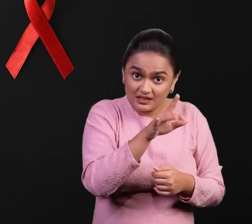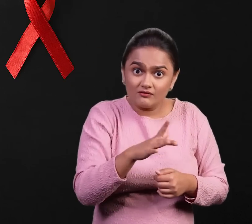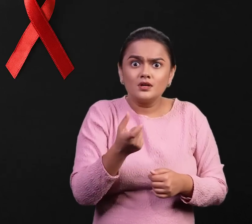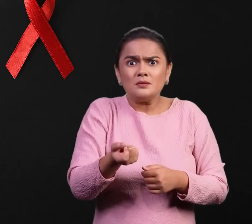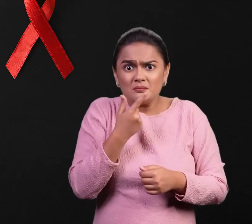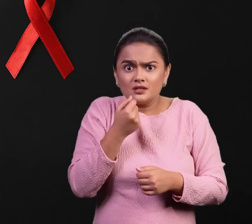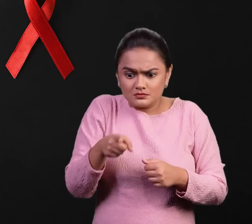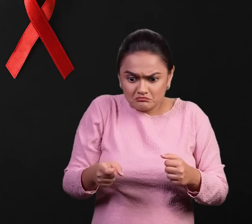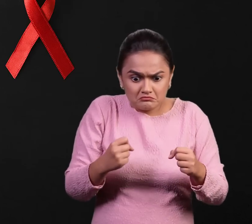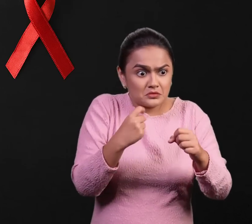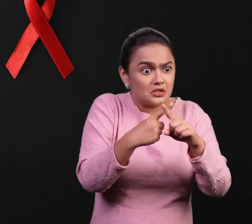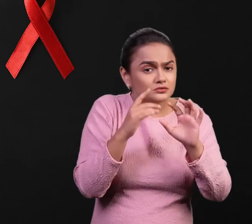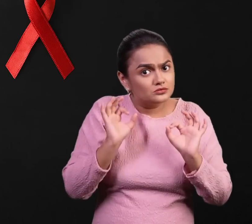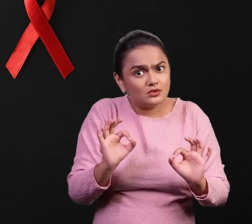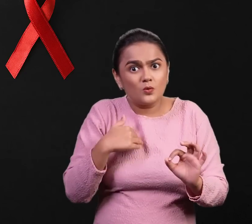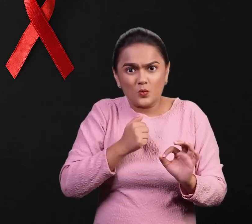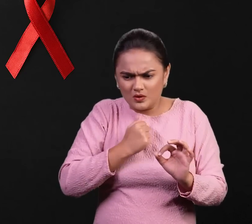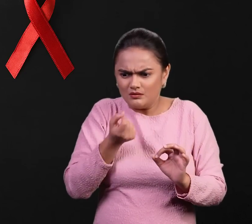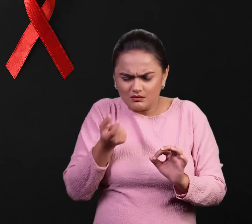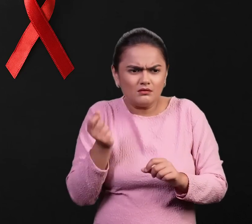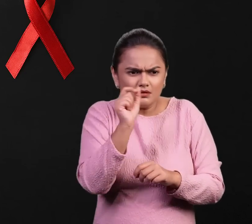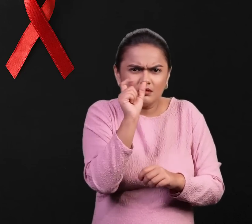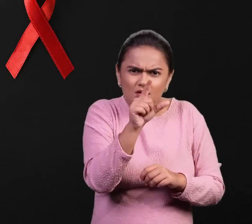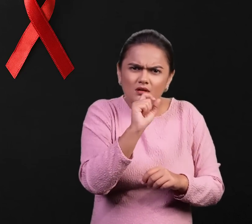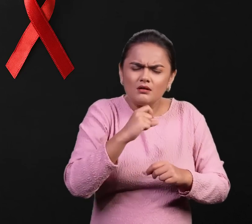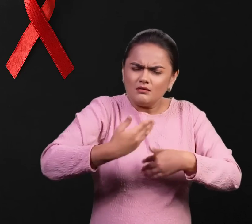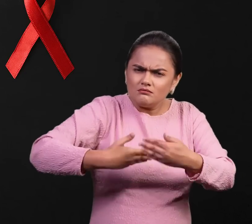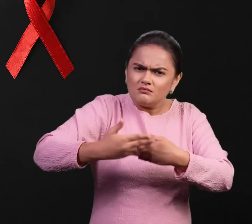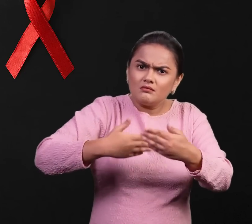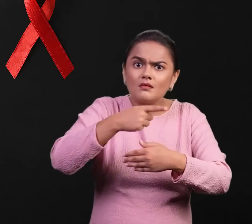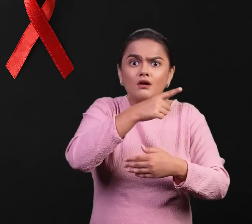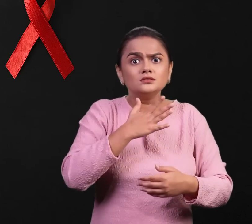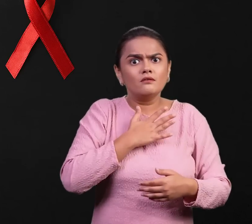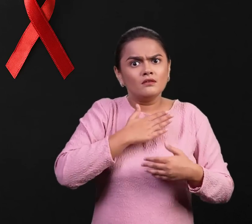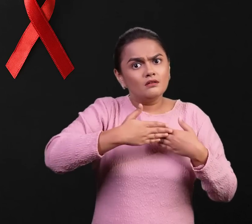they can survive if the treatment works well for them.